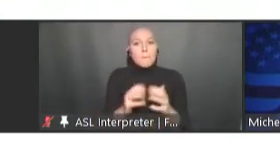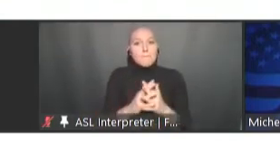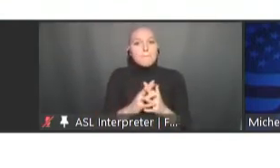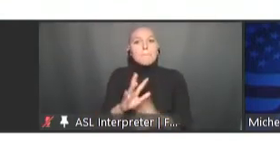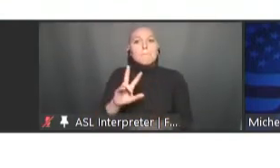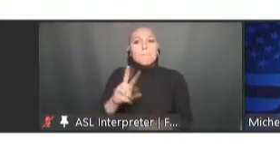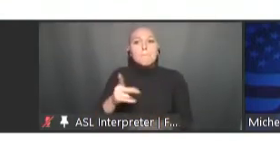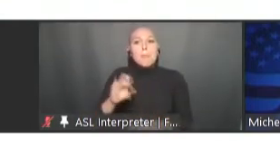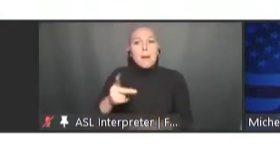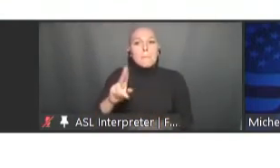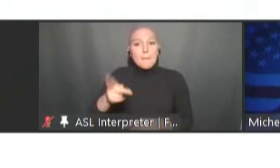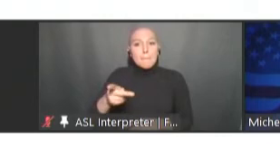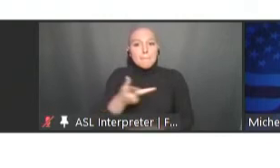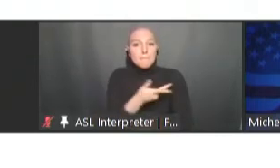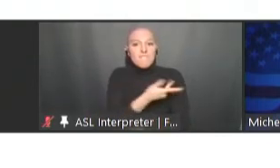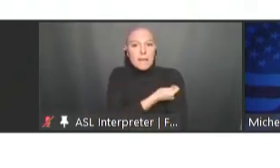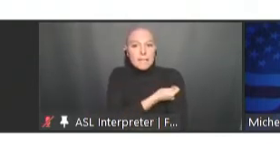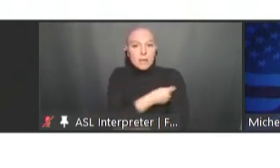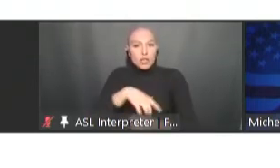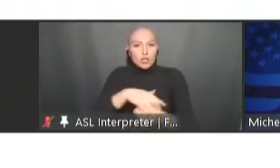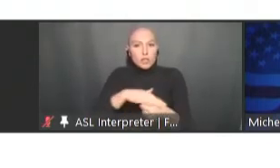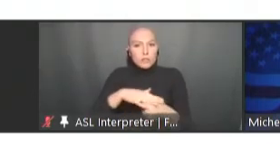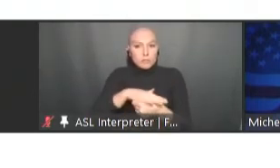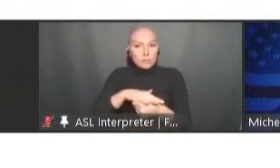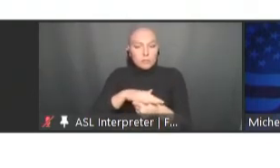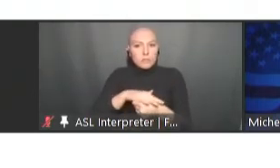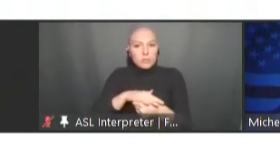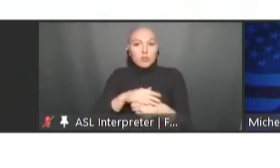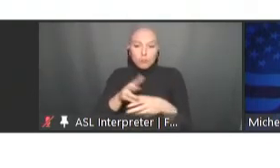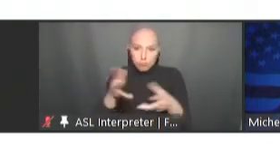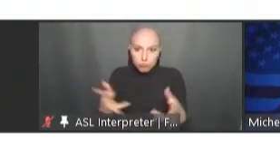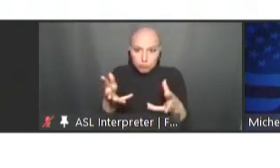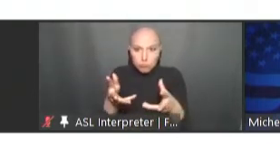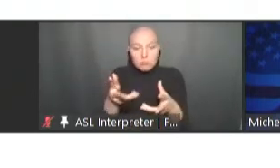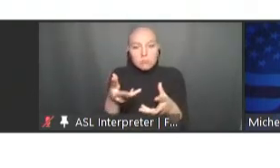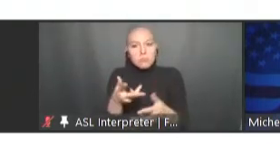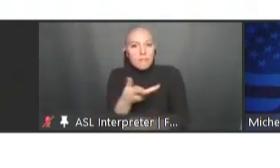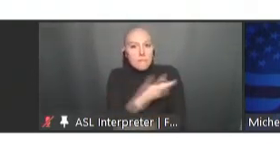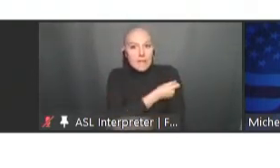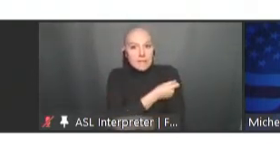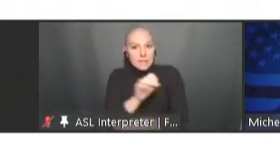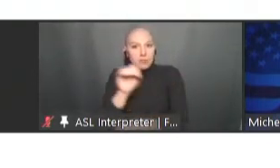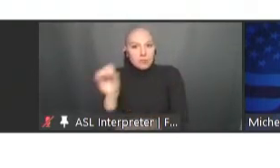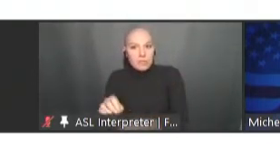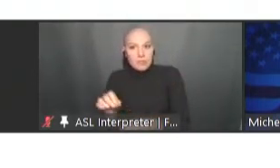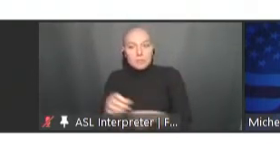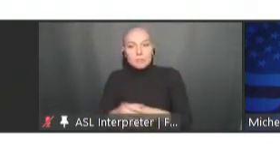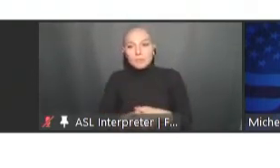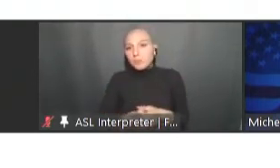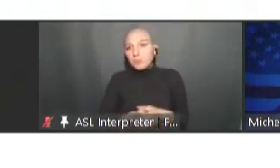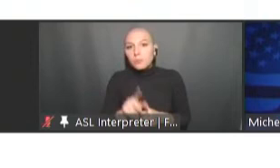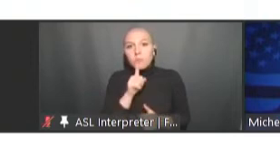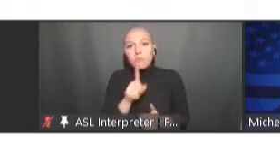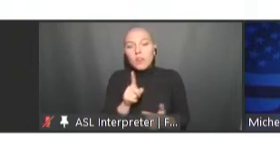as part of their efforts to increase COVID-19 vaccinations. Anything and everything that we